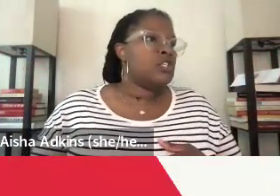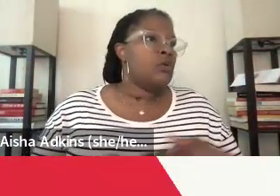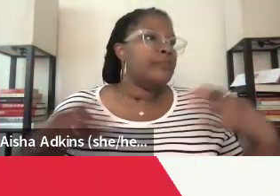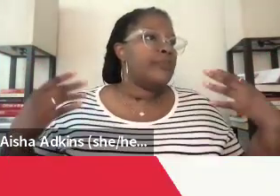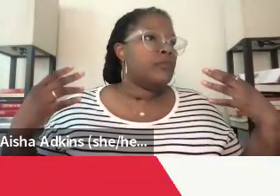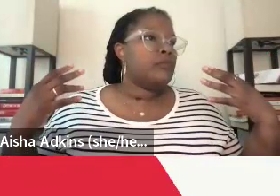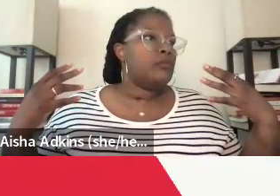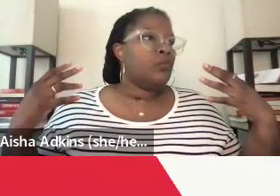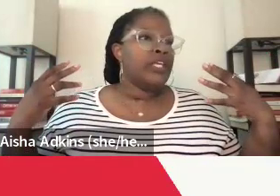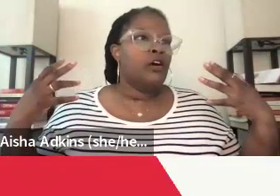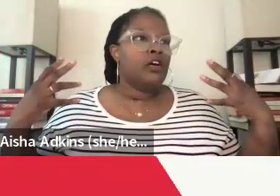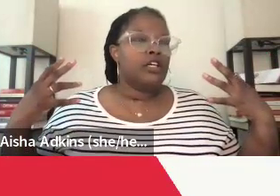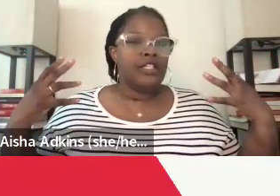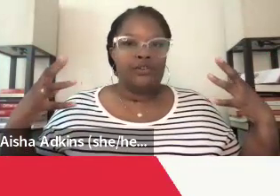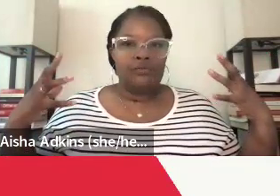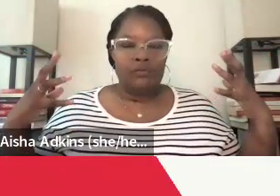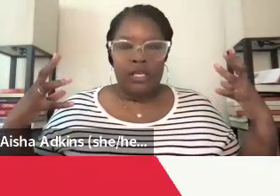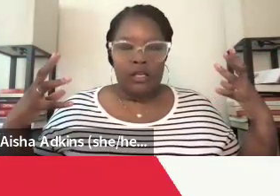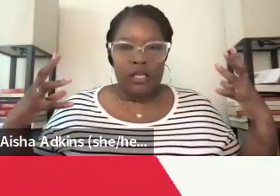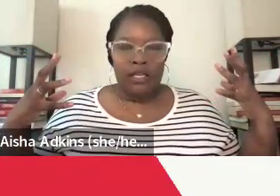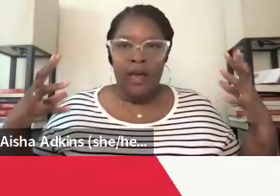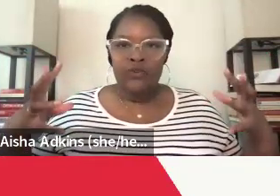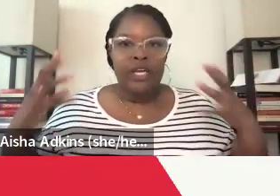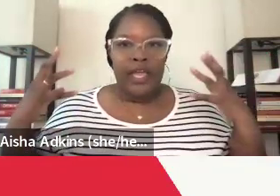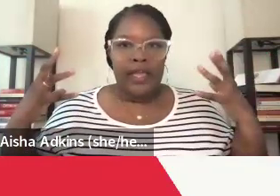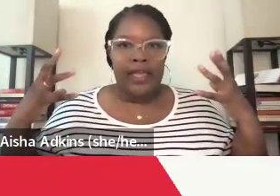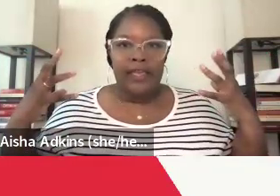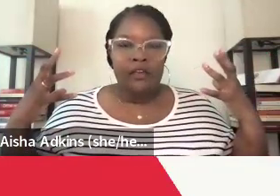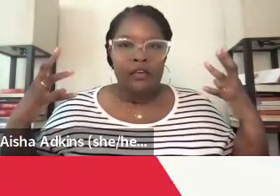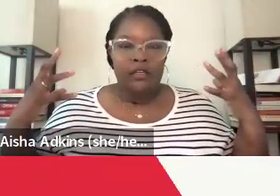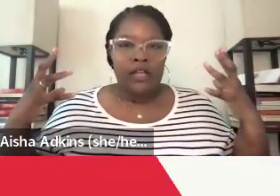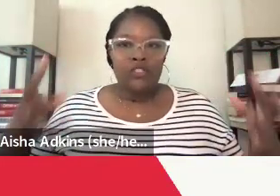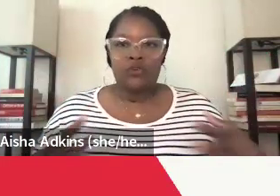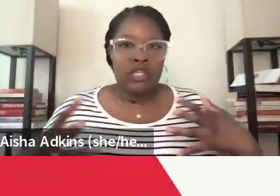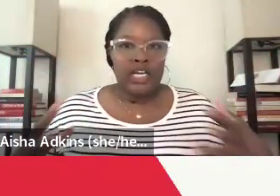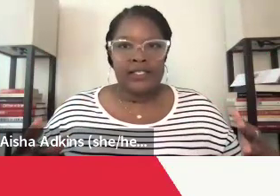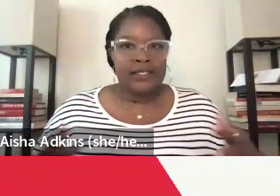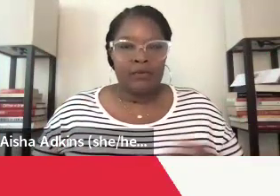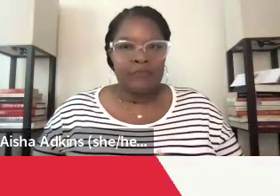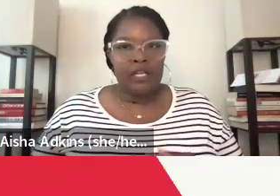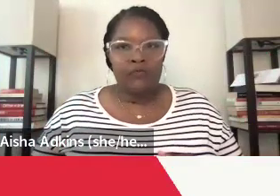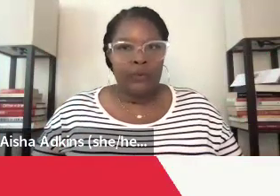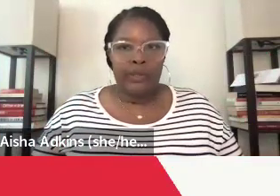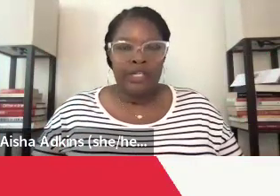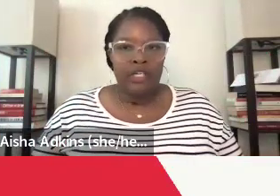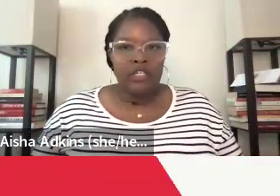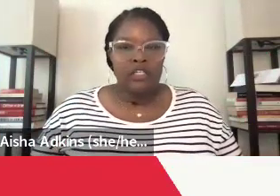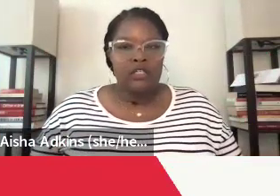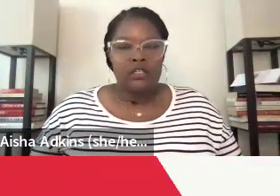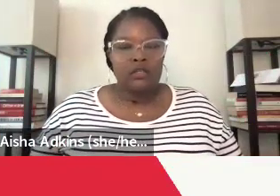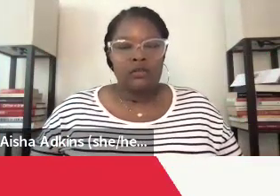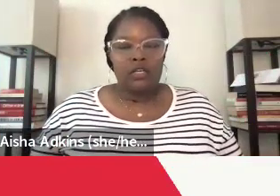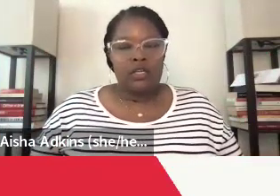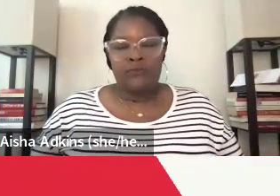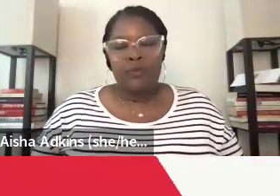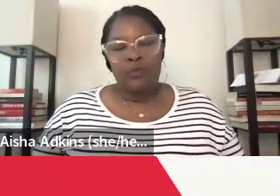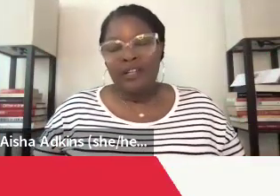We are encountering a national crisis that we've been in for, if we're